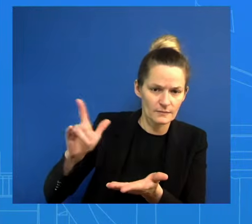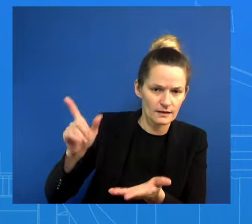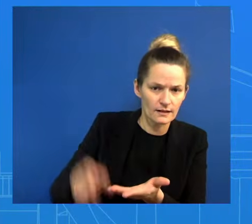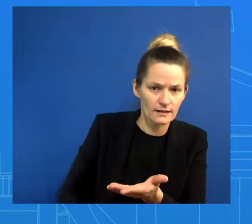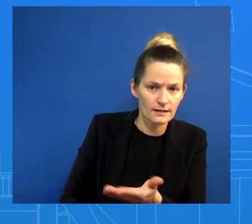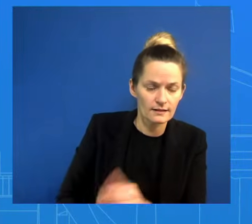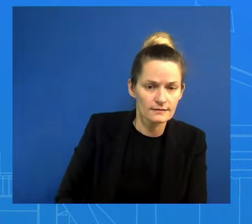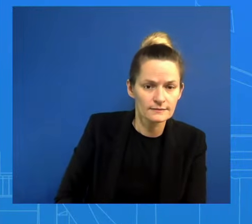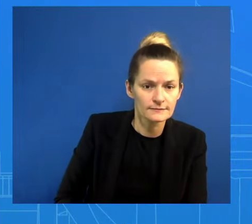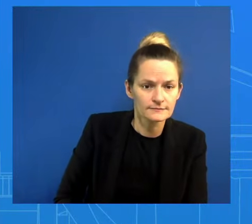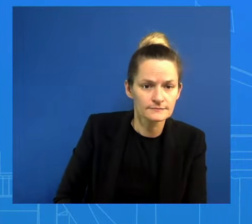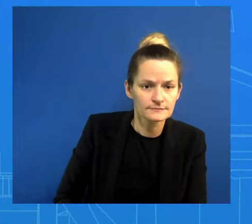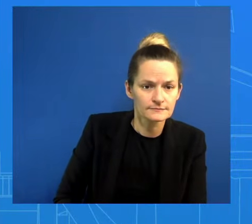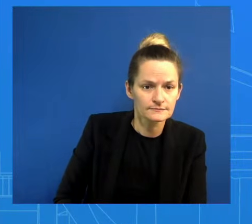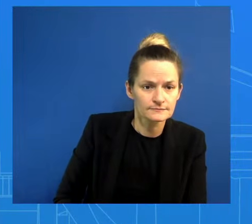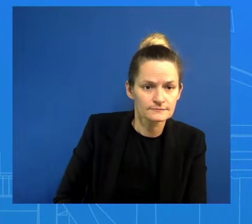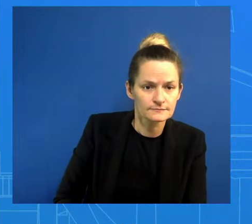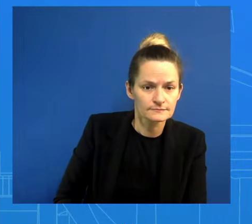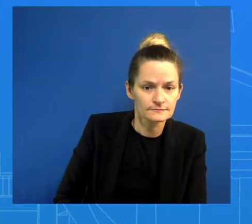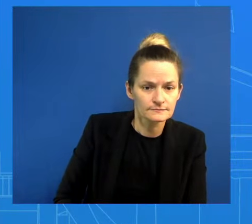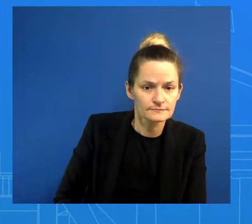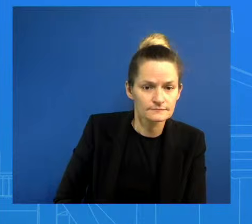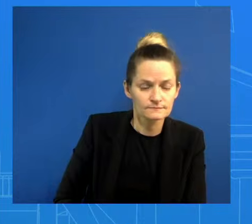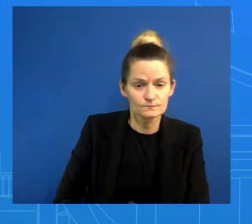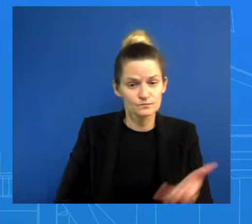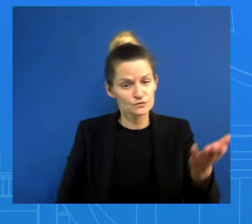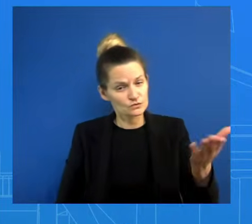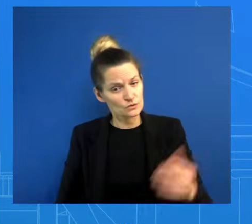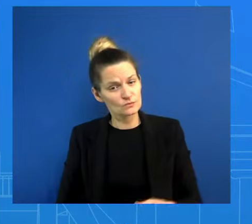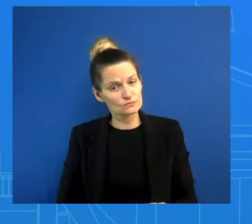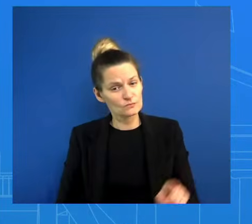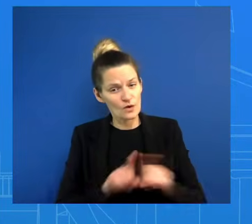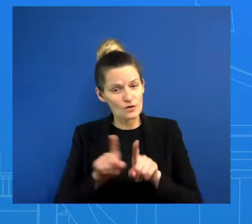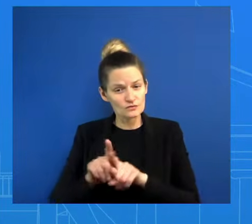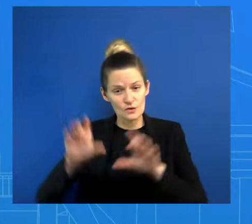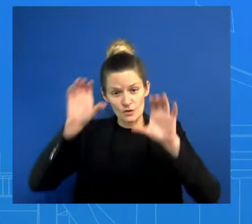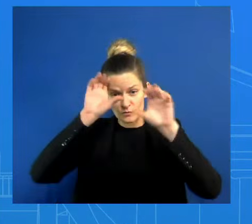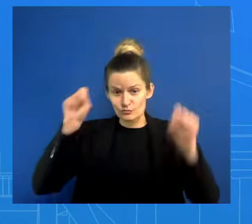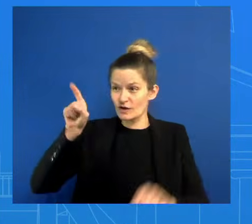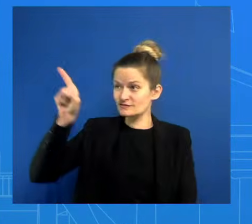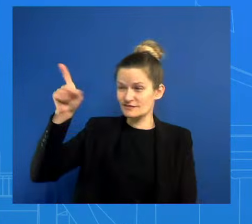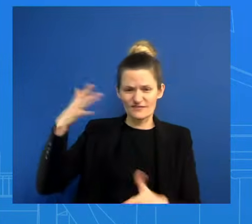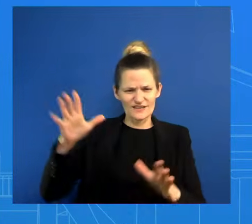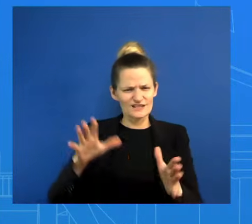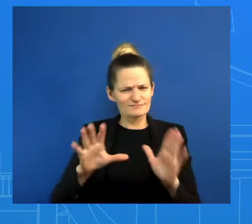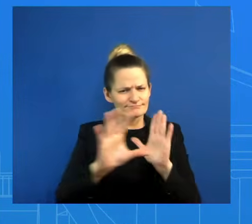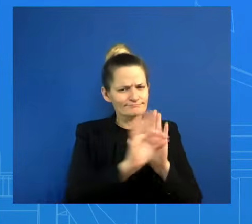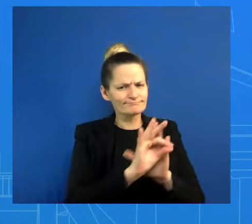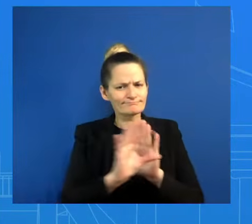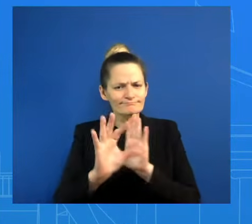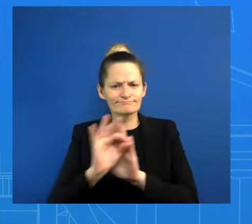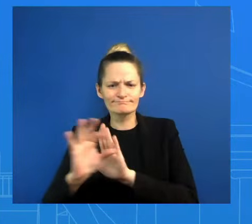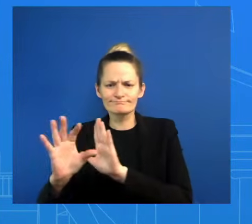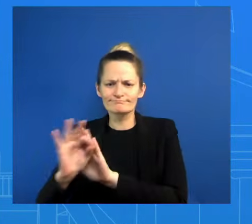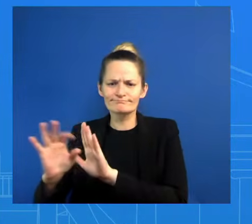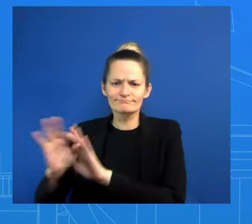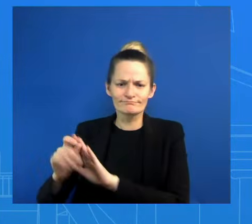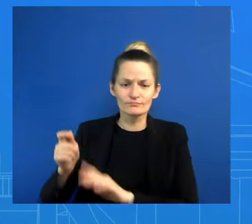the President made earlier this year. So those are just a few of those items that I've listed out before that we are certainly focused on.